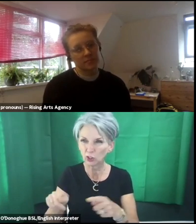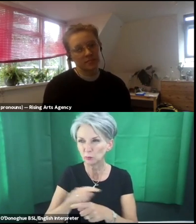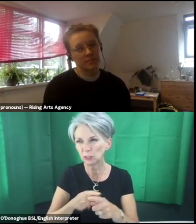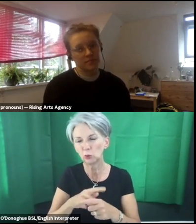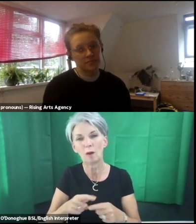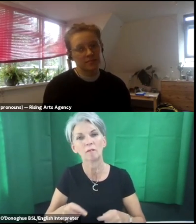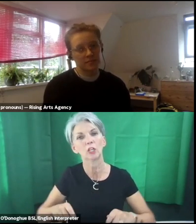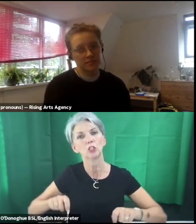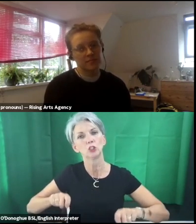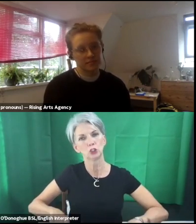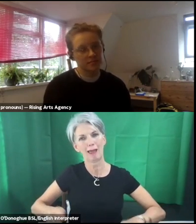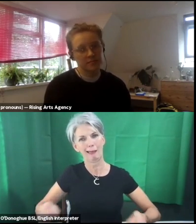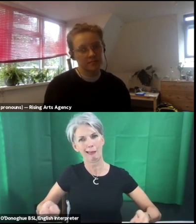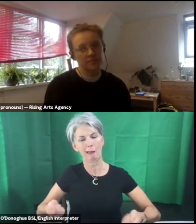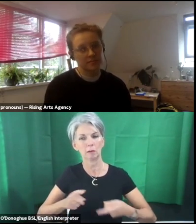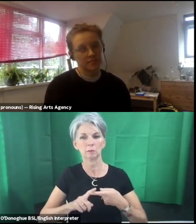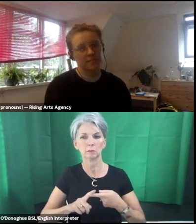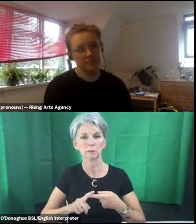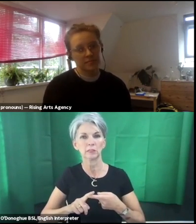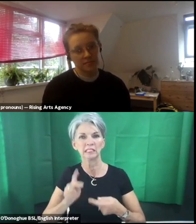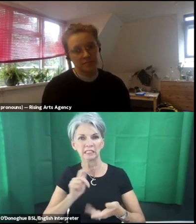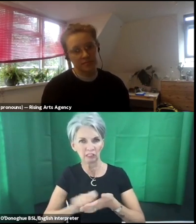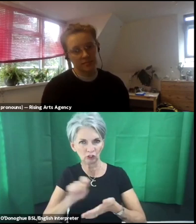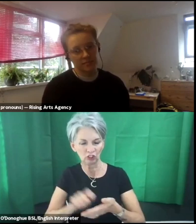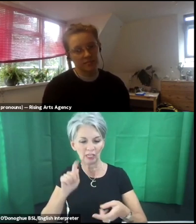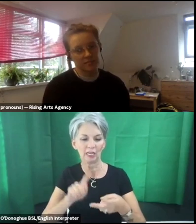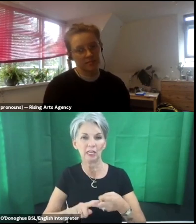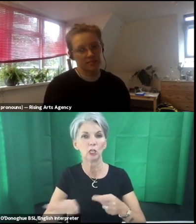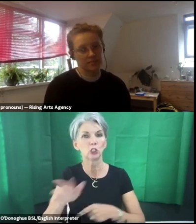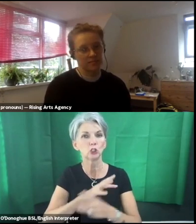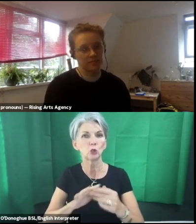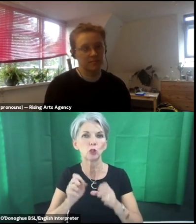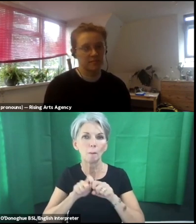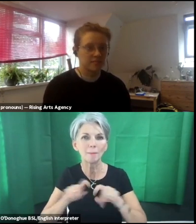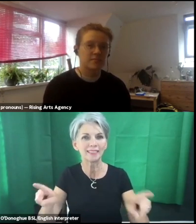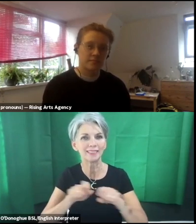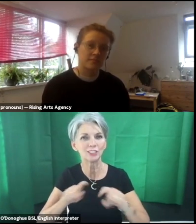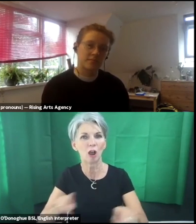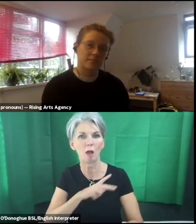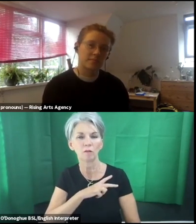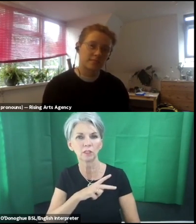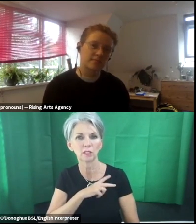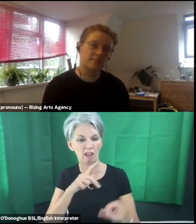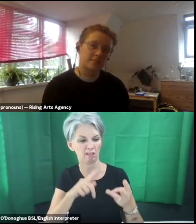a chair and a secretary and a social media officer and a few other officers. I forget exactly which ones we have.